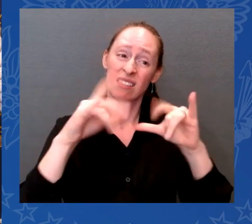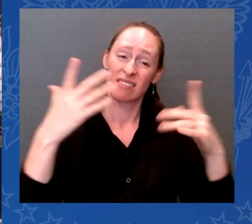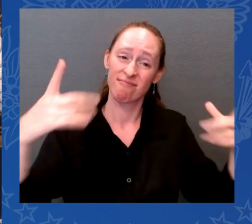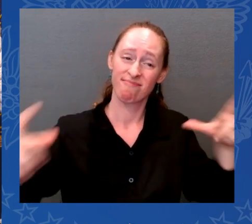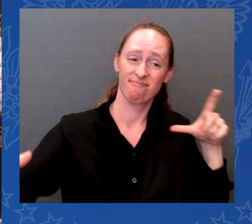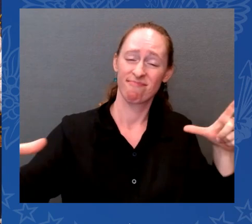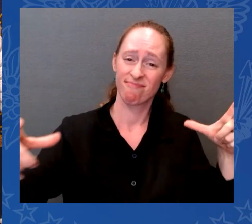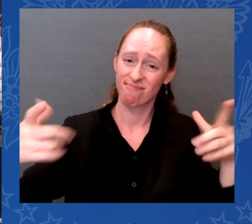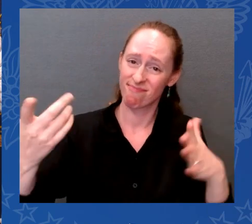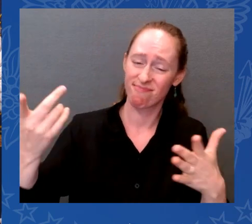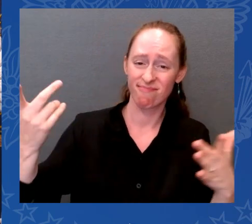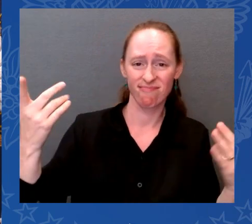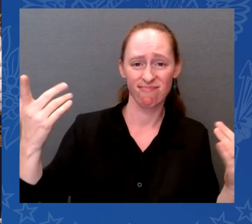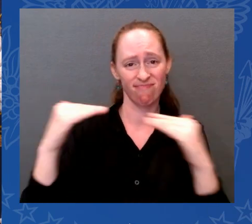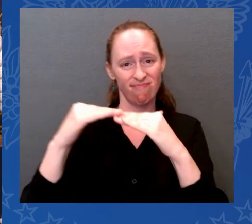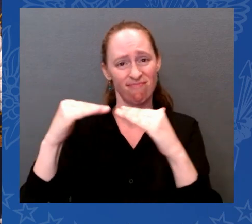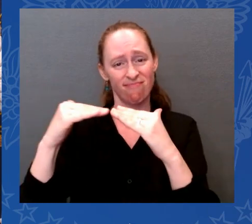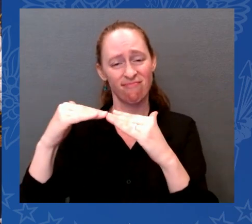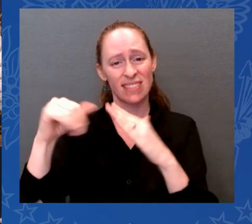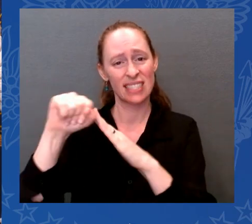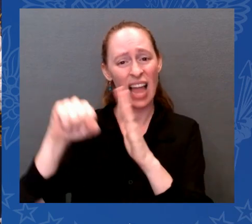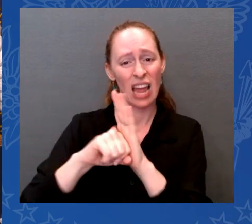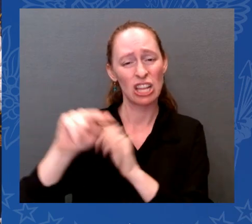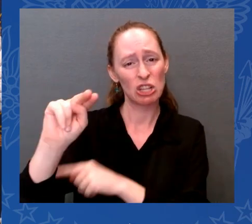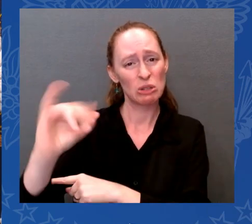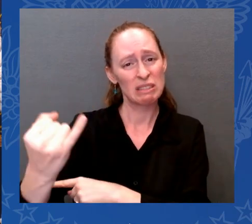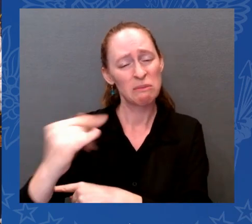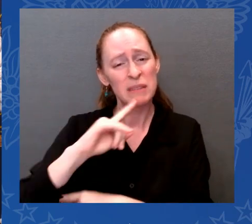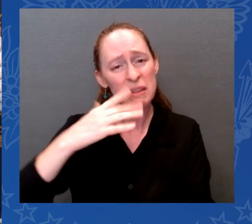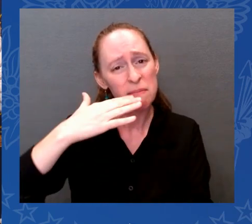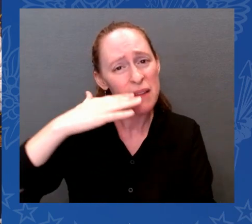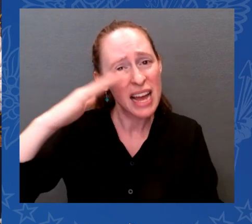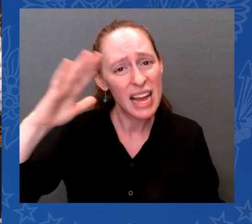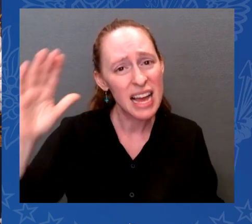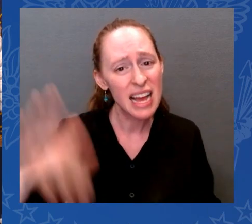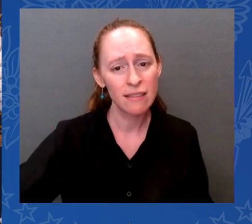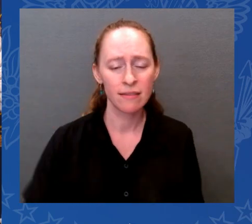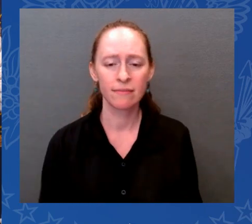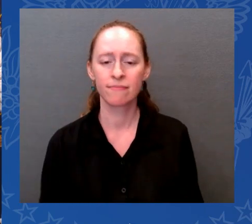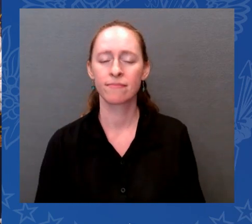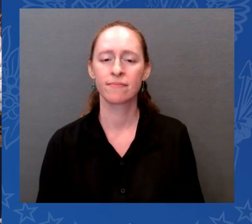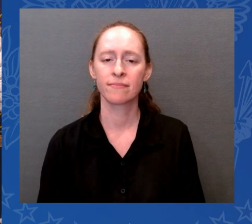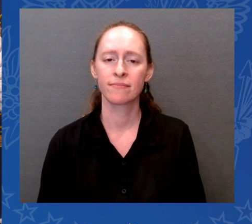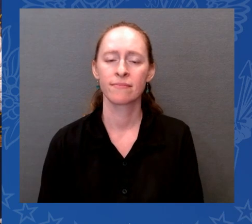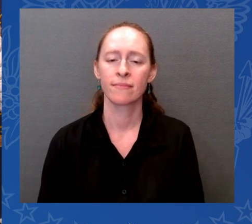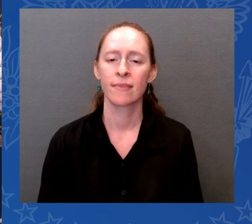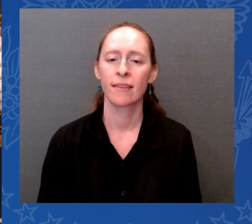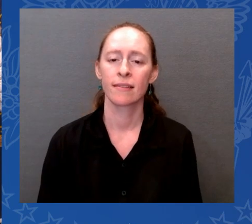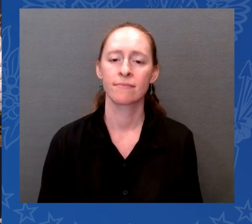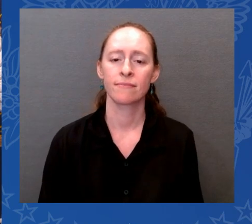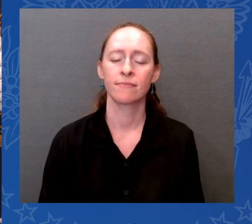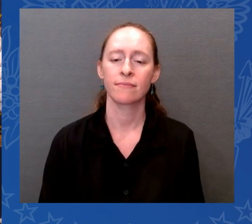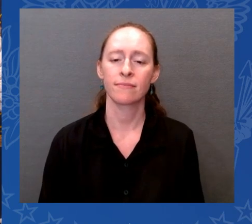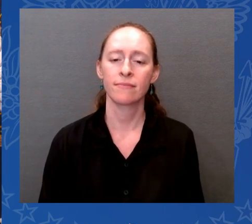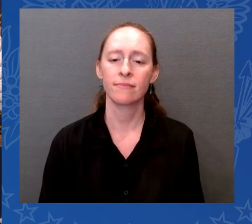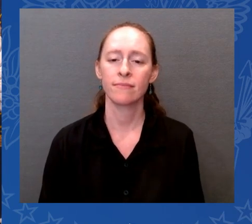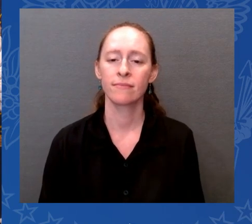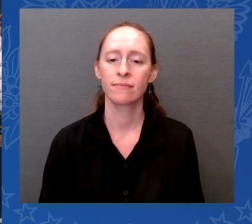And, you know, I went down to Florida to see the response last week. Firefighters helped rescue thousands of survivors